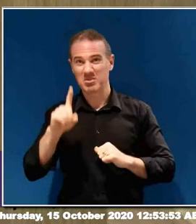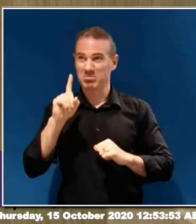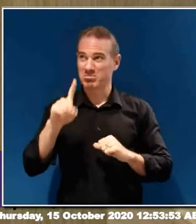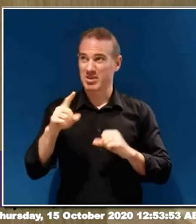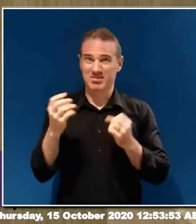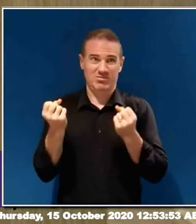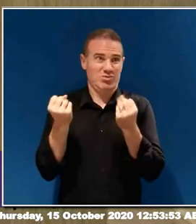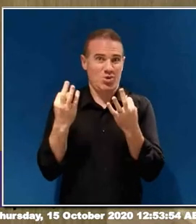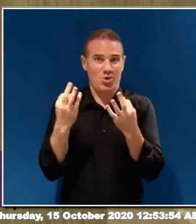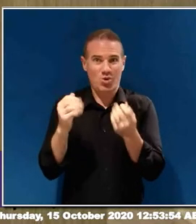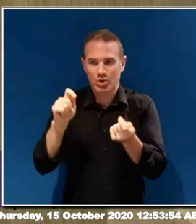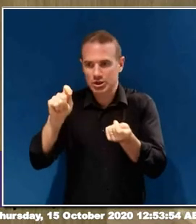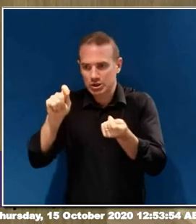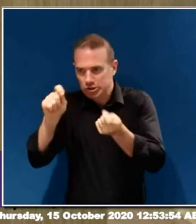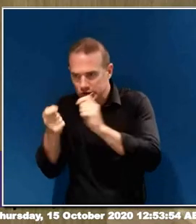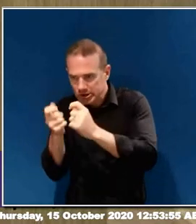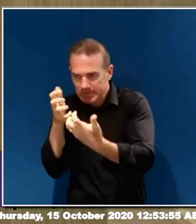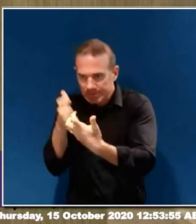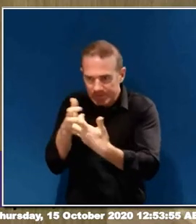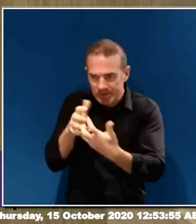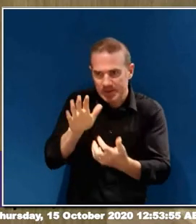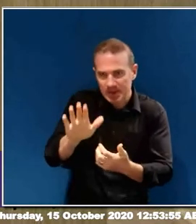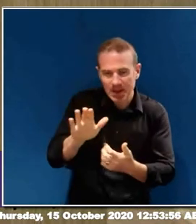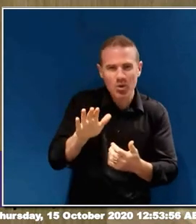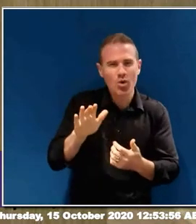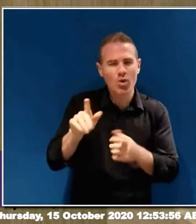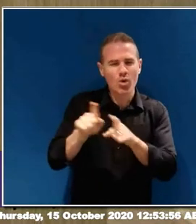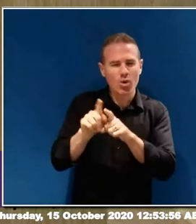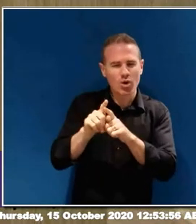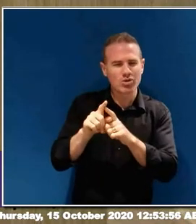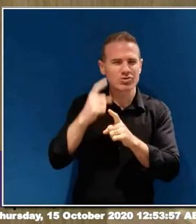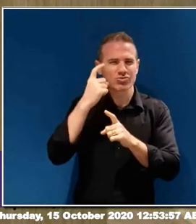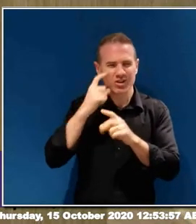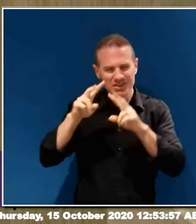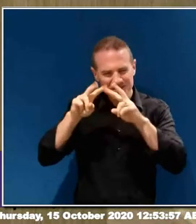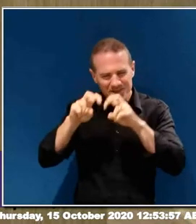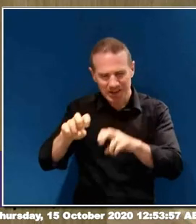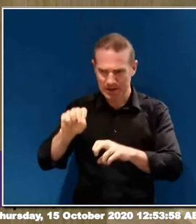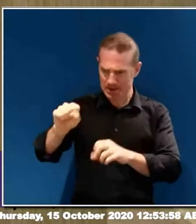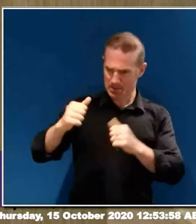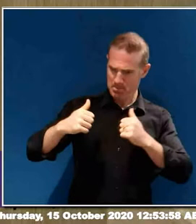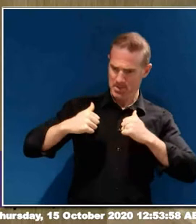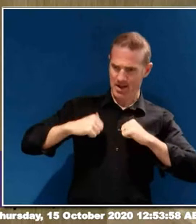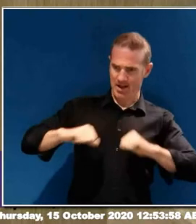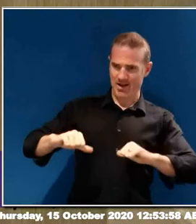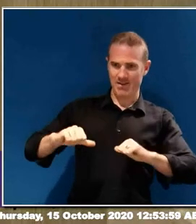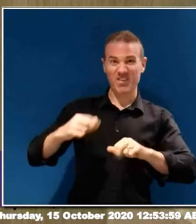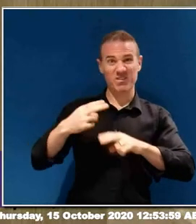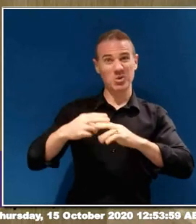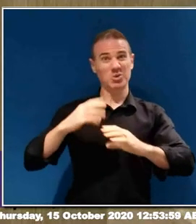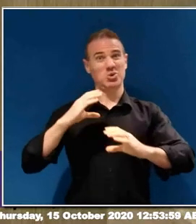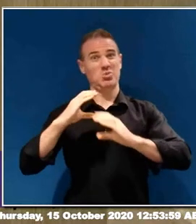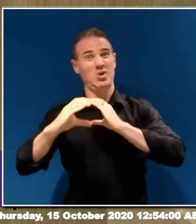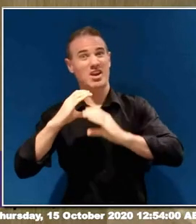that behaviour is in some instances a way for the student to communicate, the behaviours are almost inevitable.